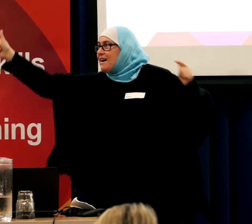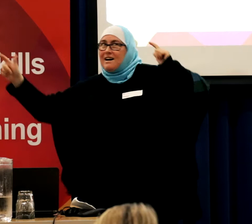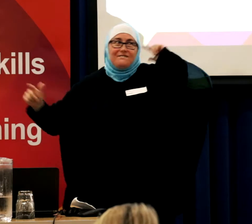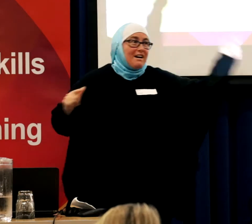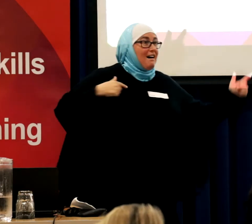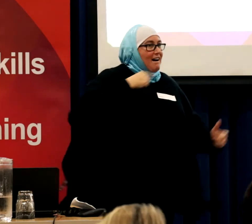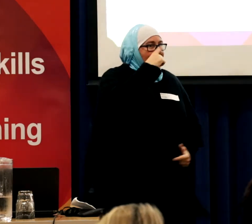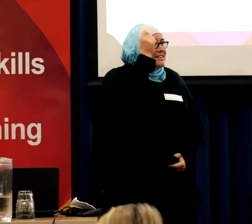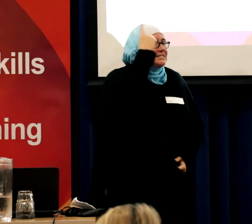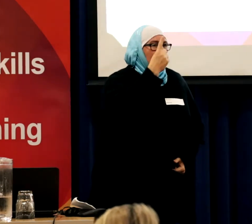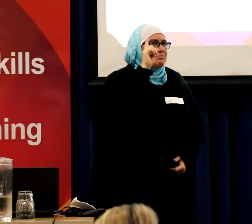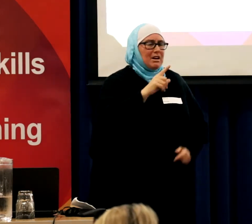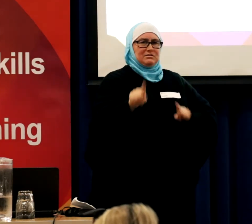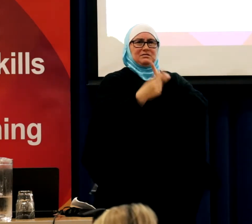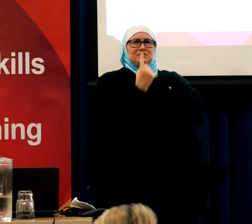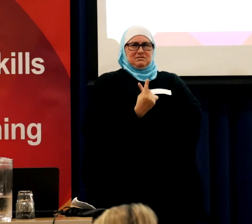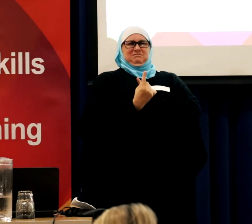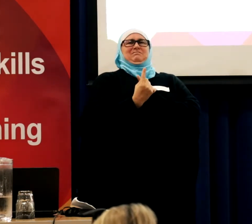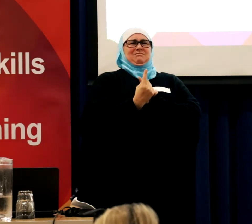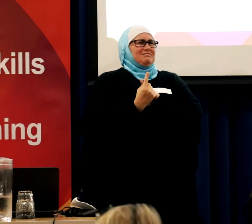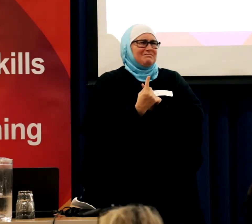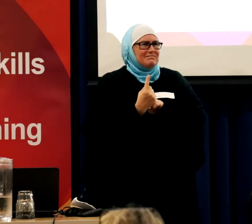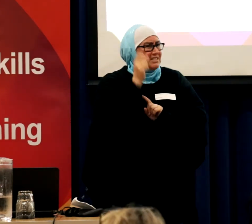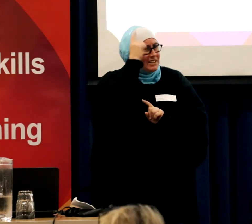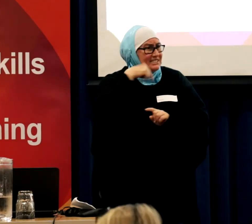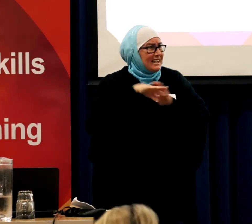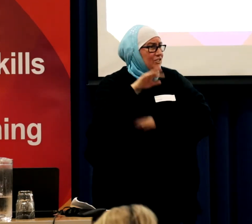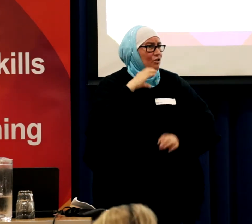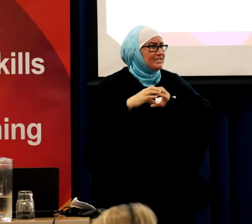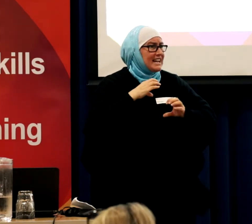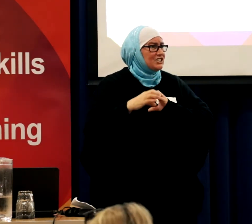I could hear noises from afar, but I wasn’t able to hear the